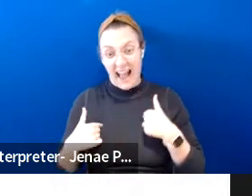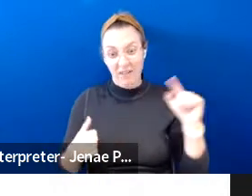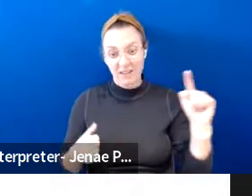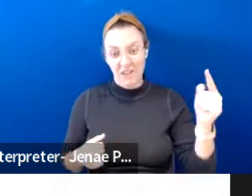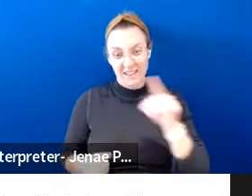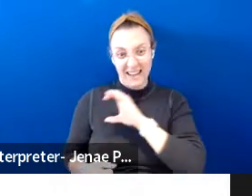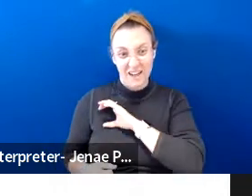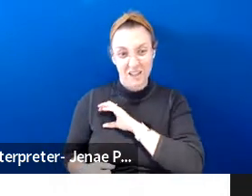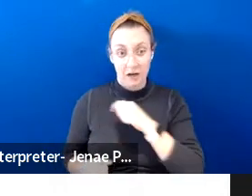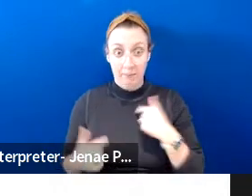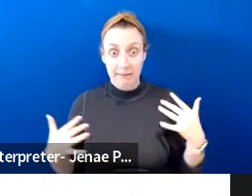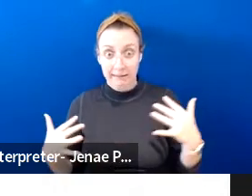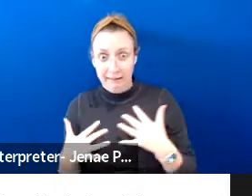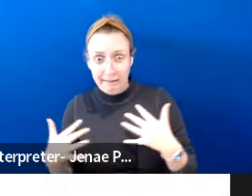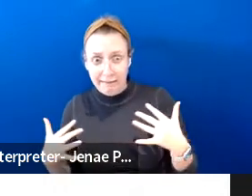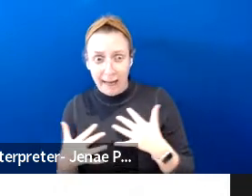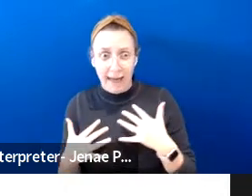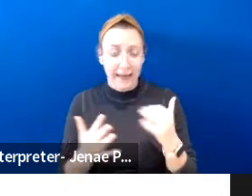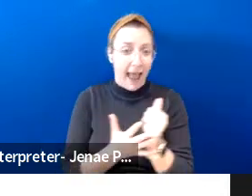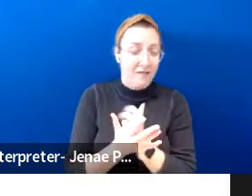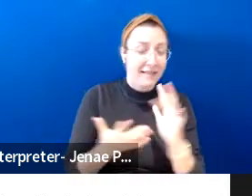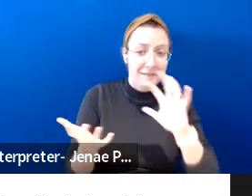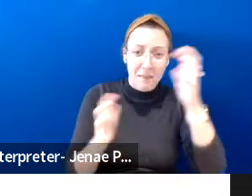I'm terrified. Everything is so messed up. There's not a lot of